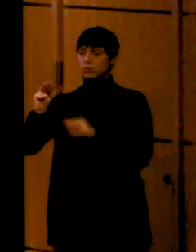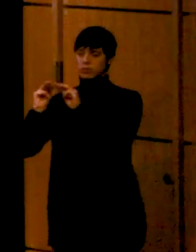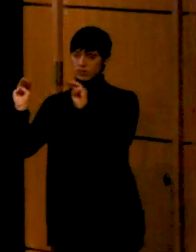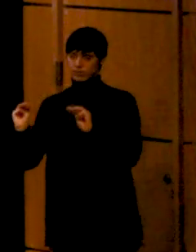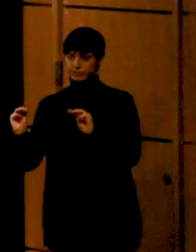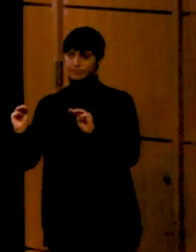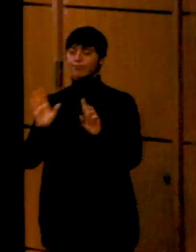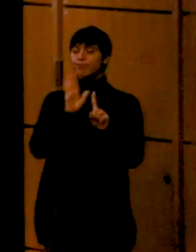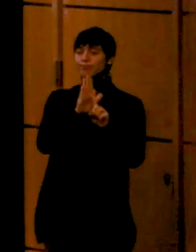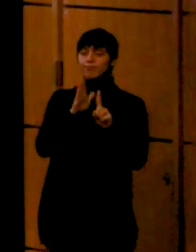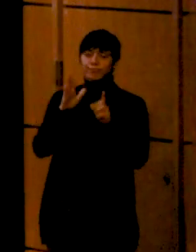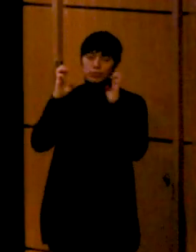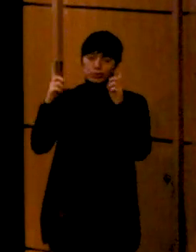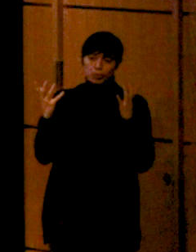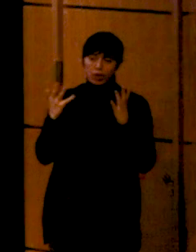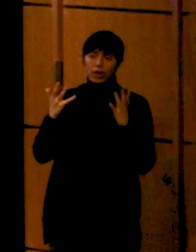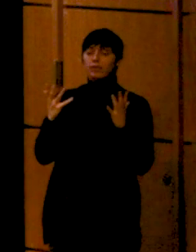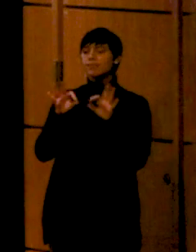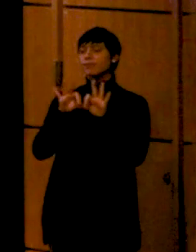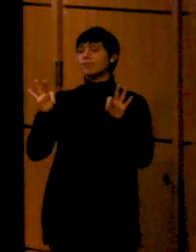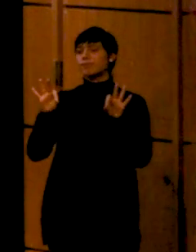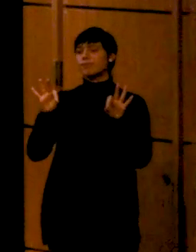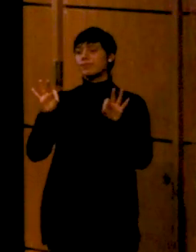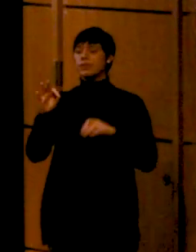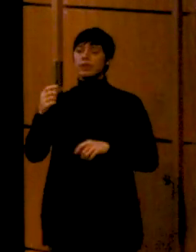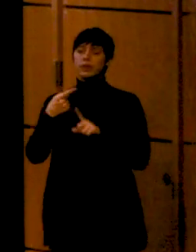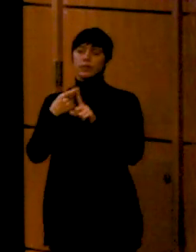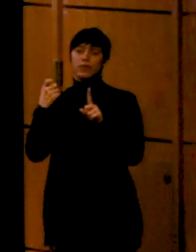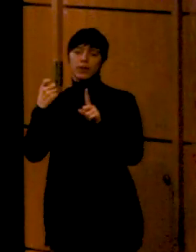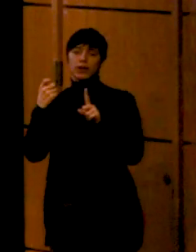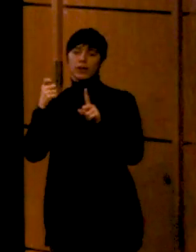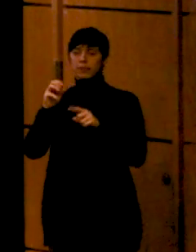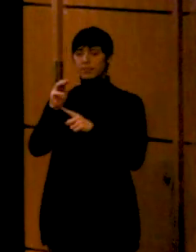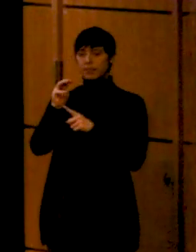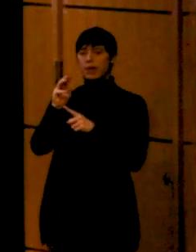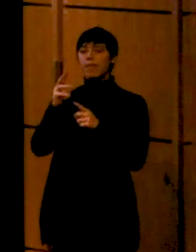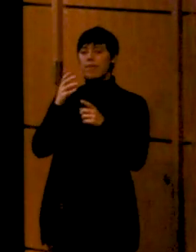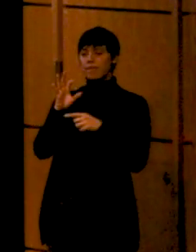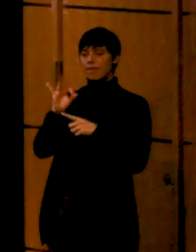He has written extensively on Italian and Spanish art of the Renaissance and Baroque